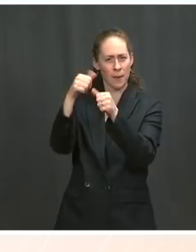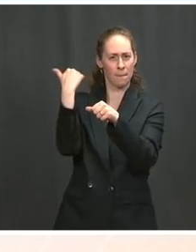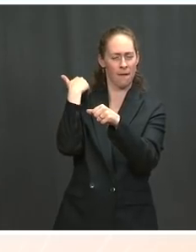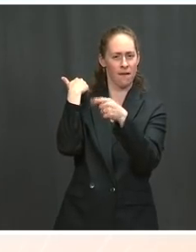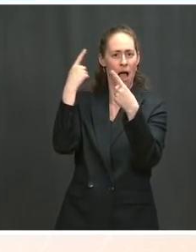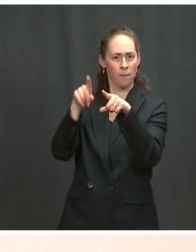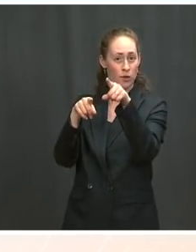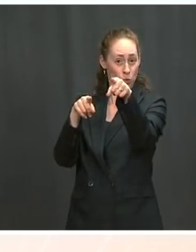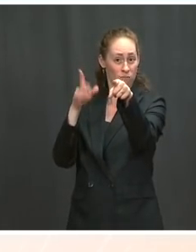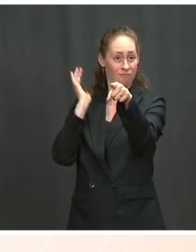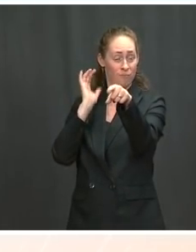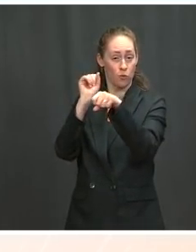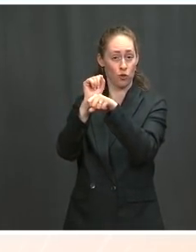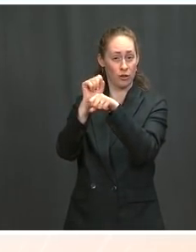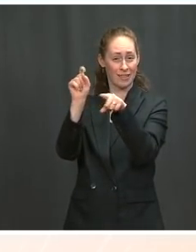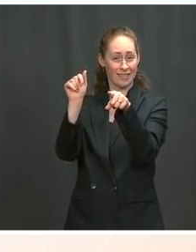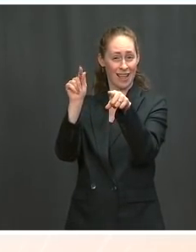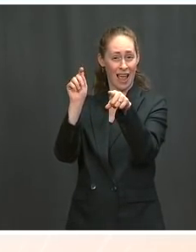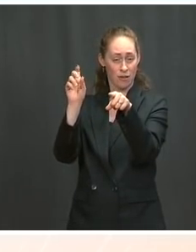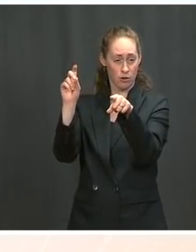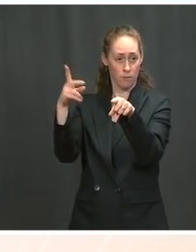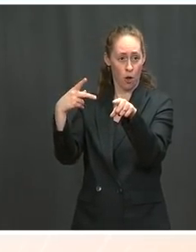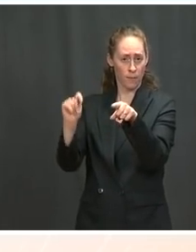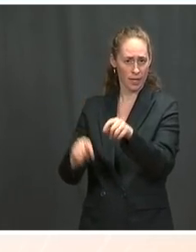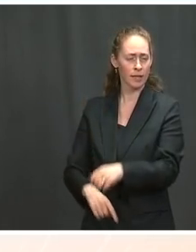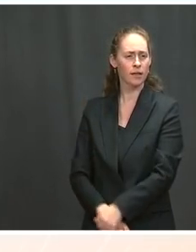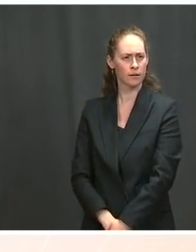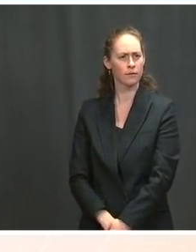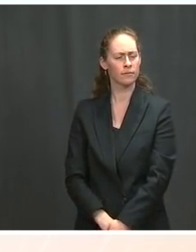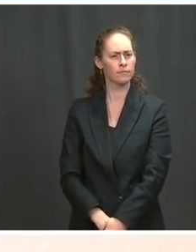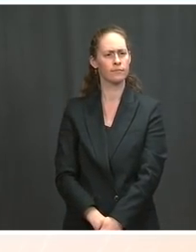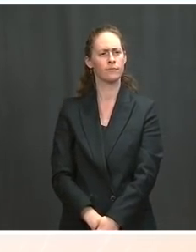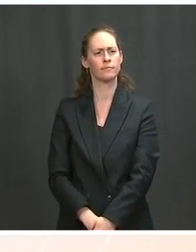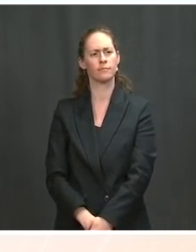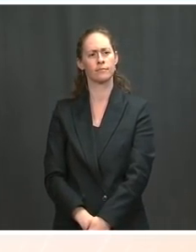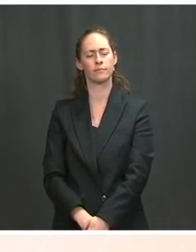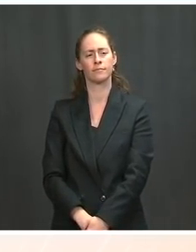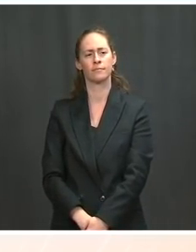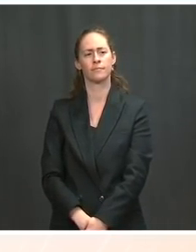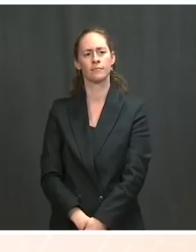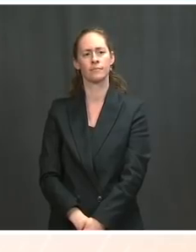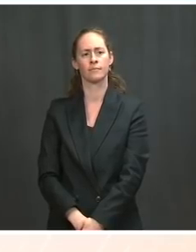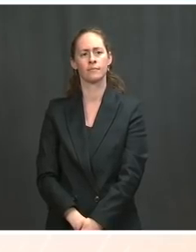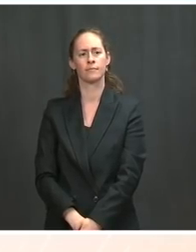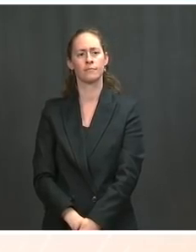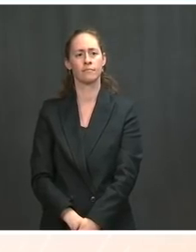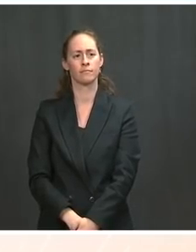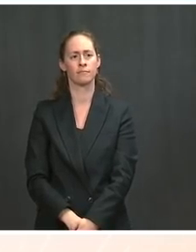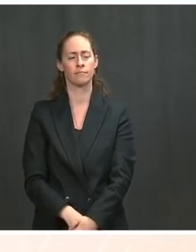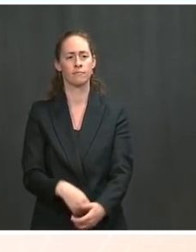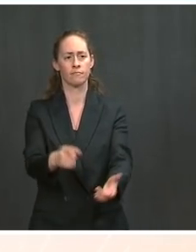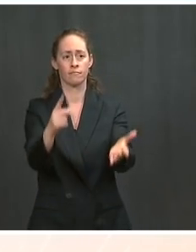is as responsible for it as the attackers themselves? Ms. Psaki: I would say he's making that clear